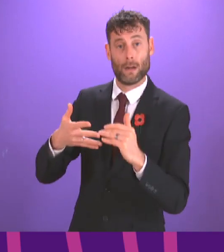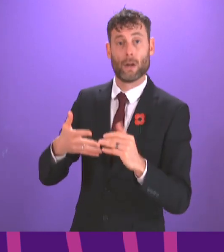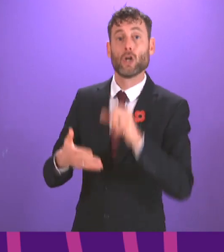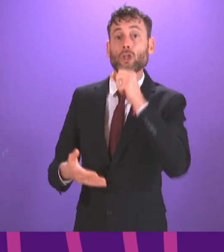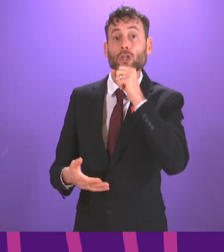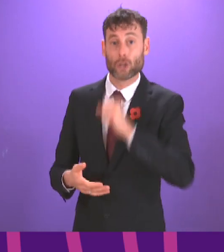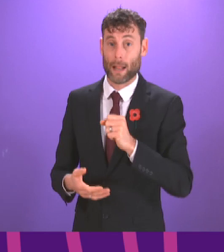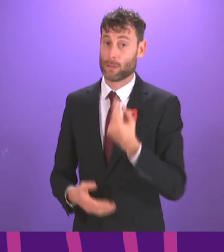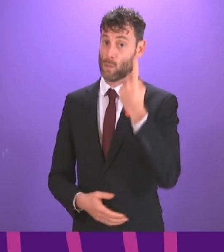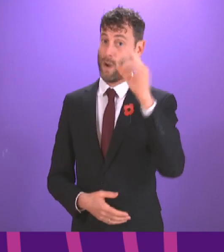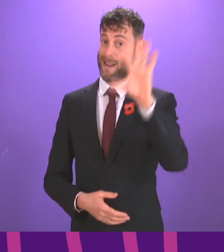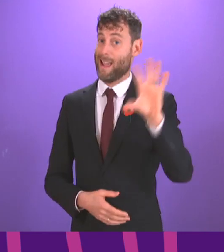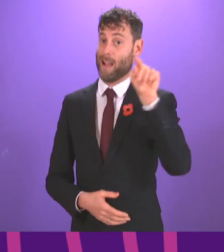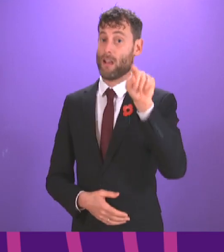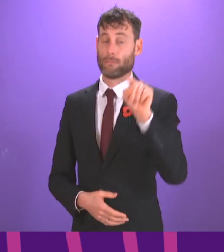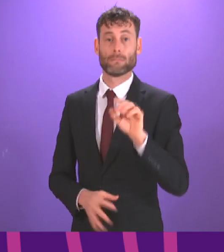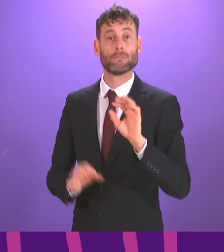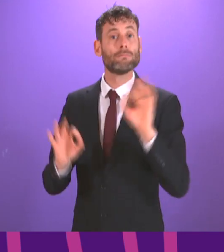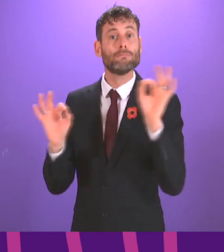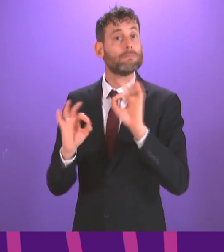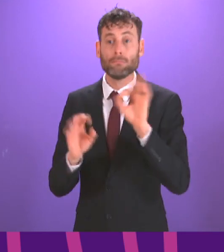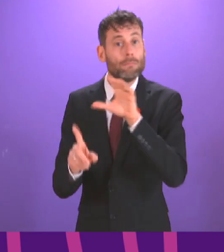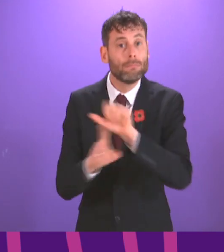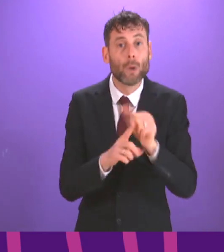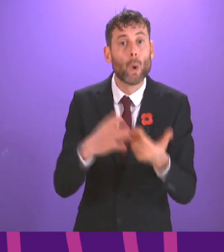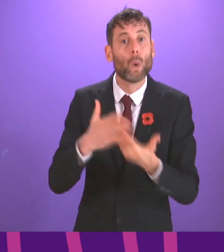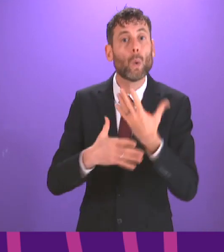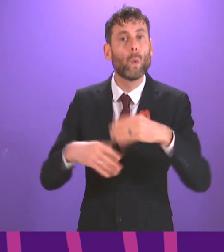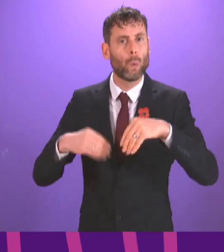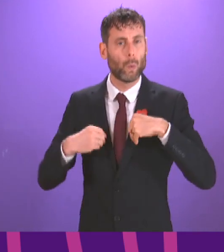today, and I know that the current situation is therefore particular harsh on that area.